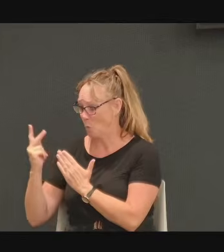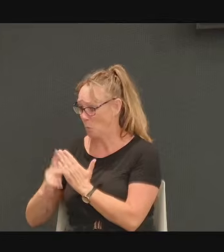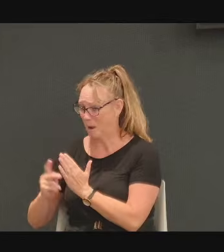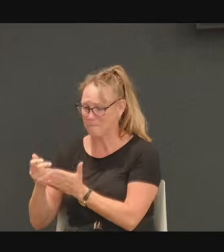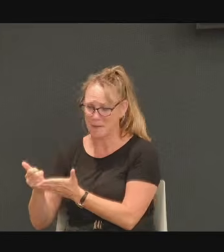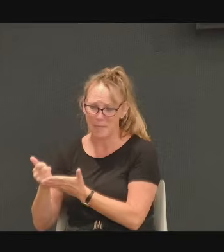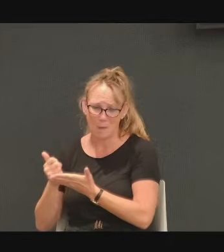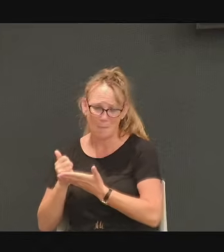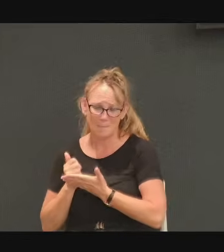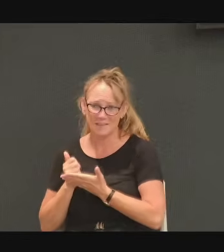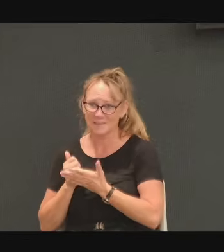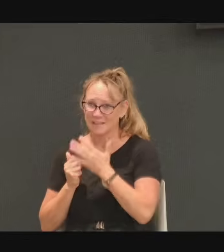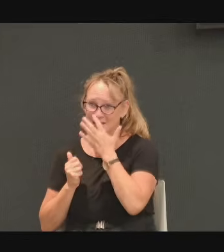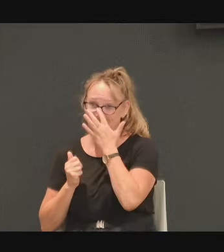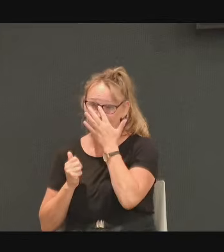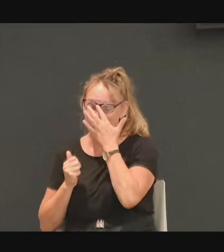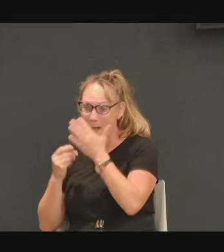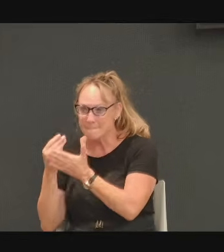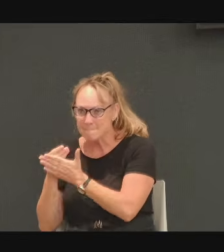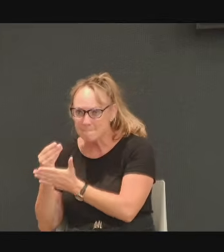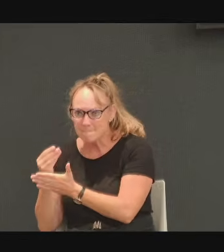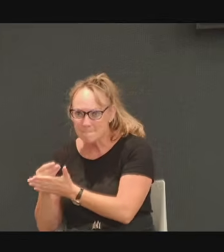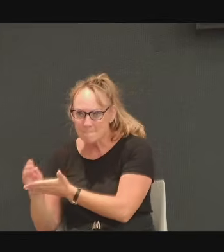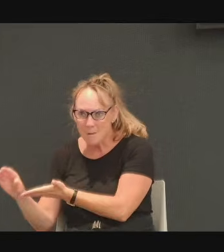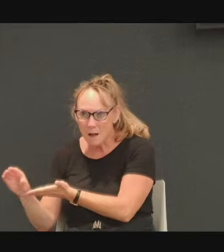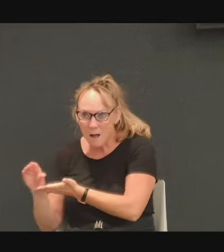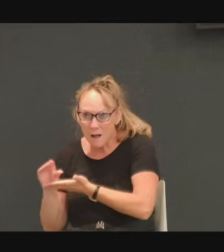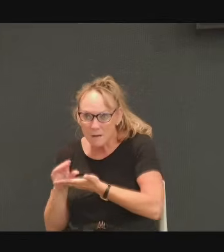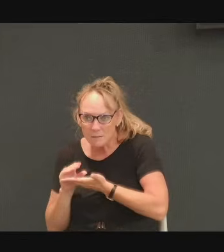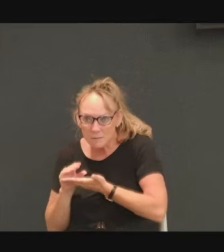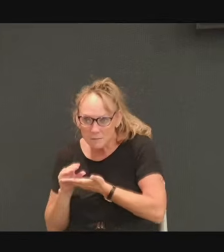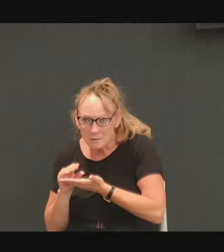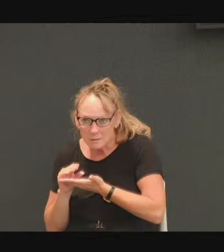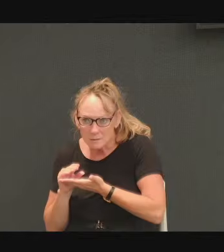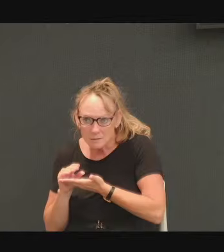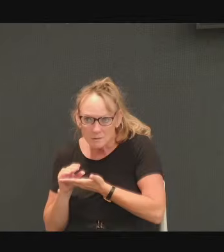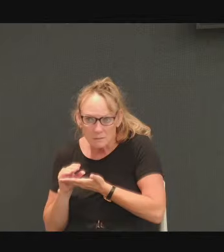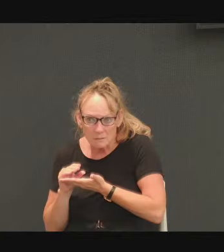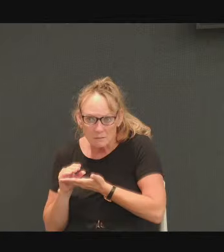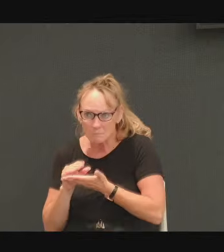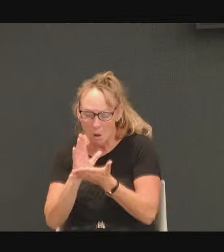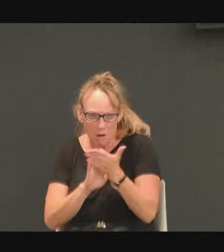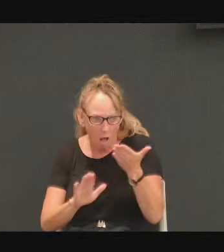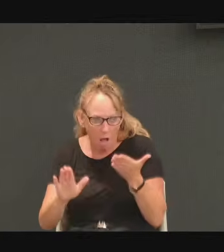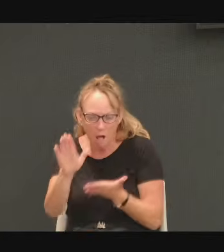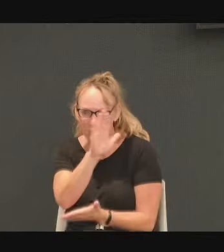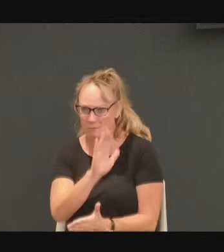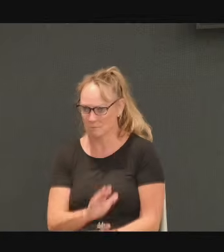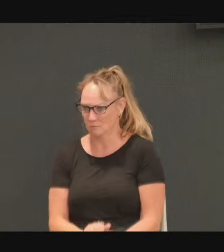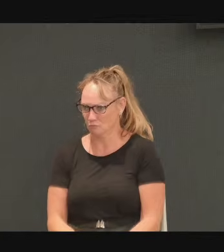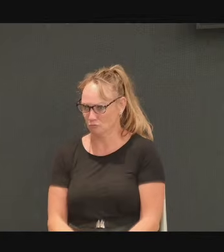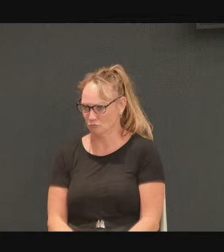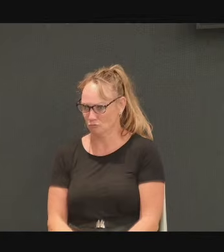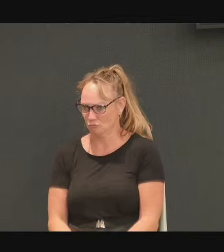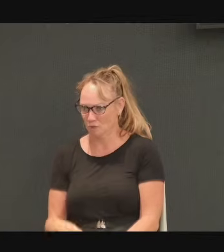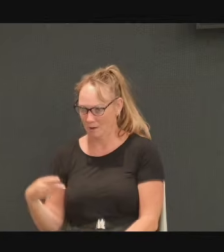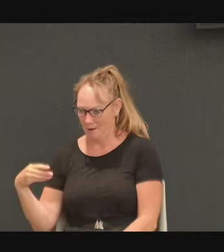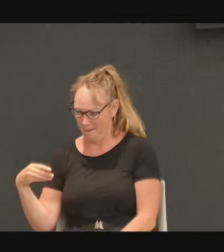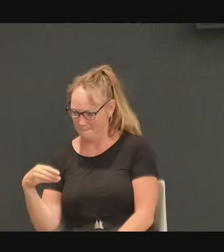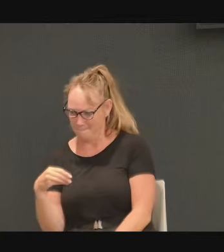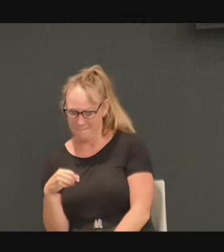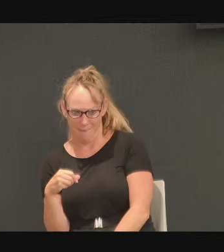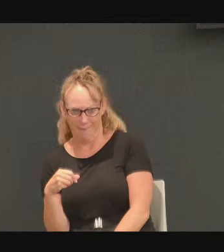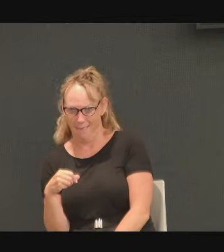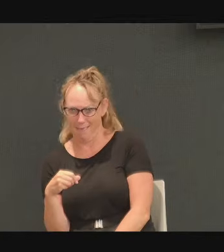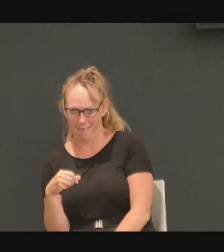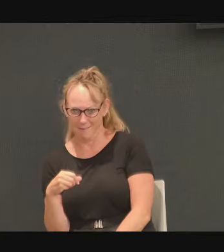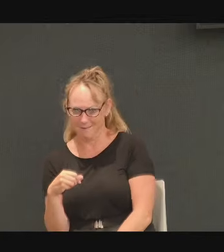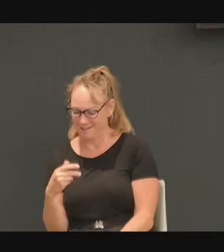too. Gave me money to be able to do college. they paid way through the whole way. They gave me room